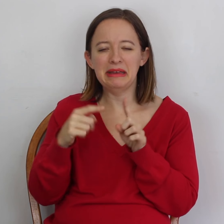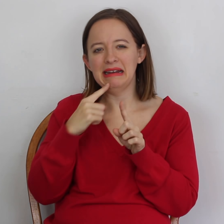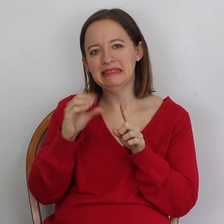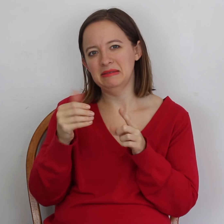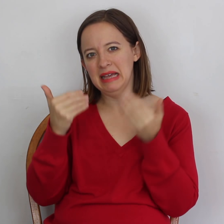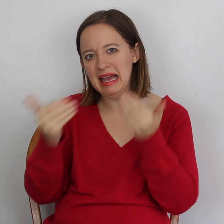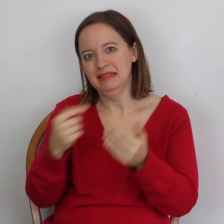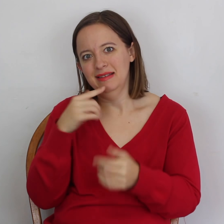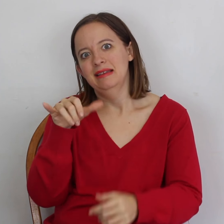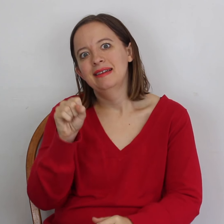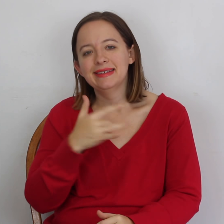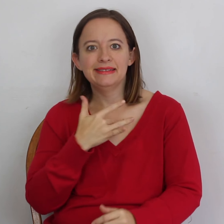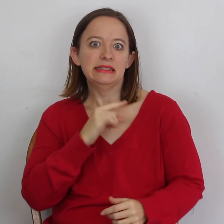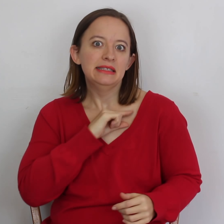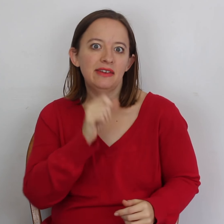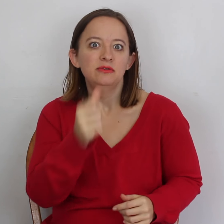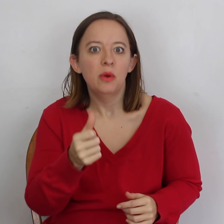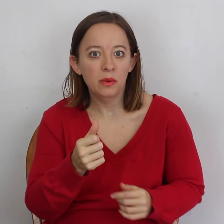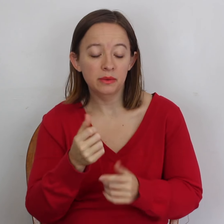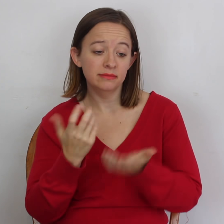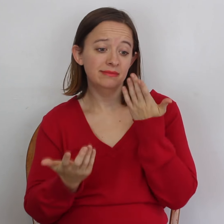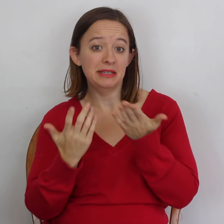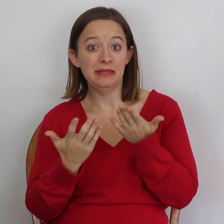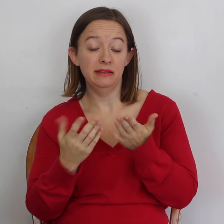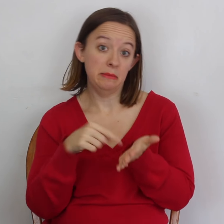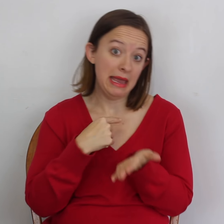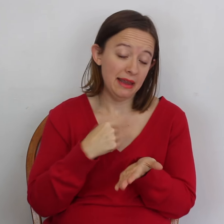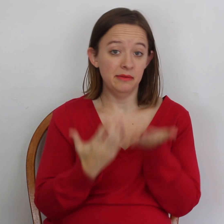They'll say, "I don't want everyone to stop and take a break."